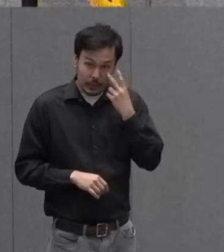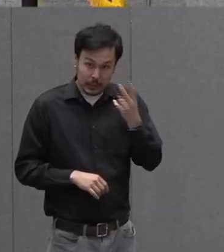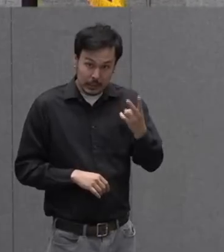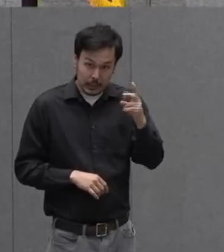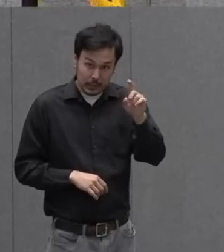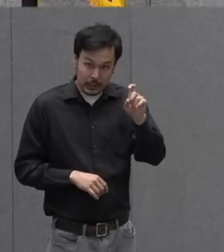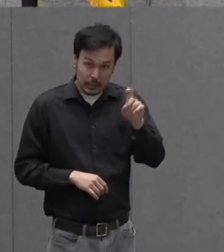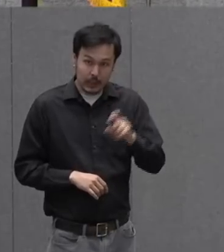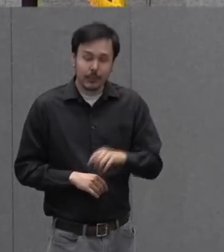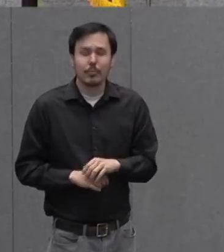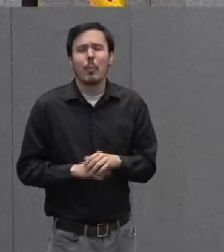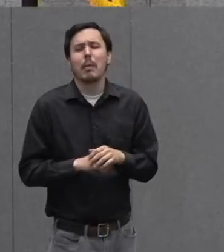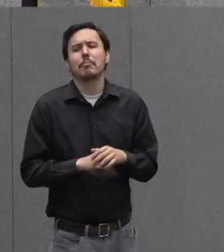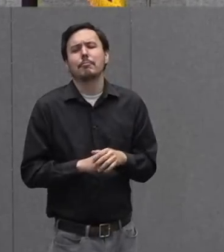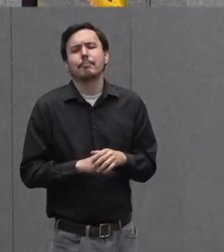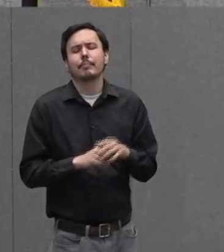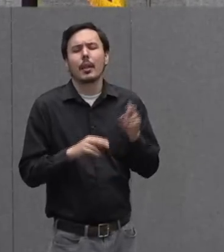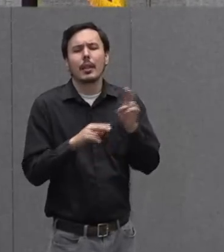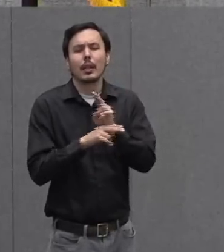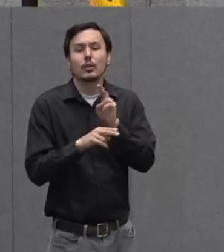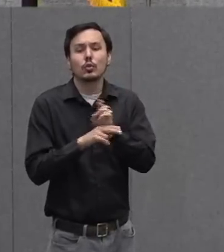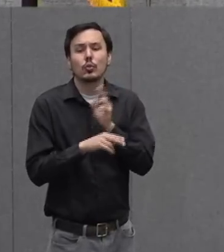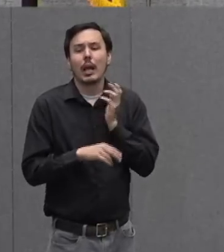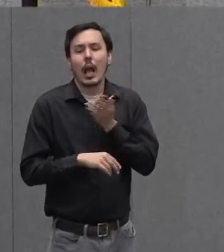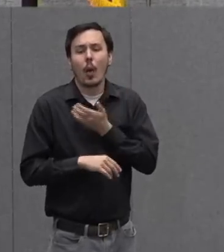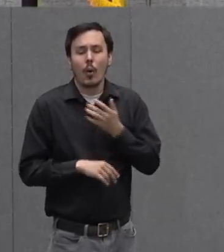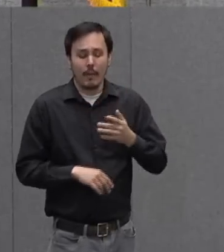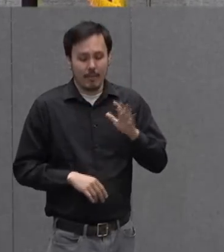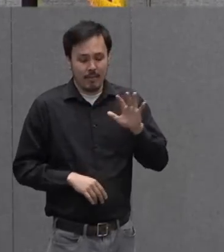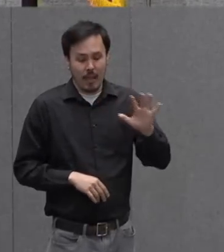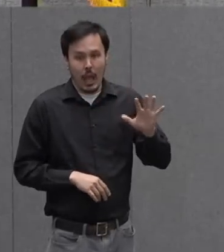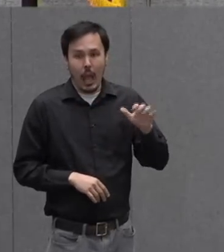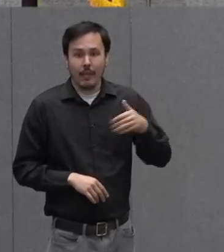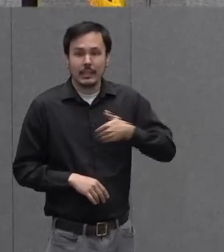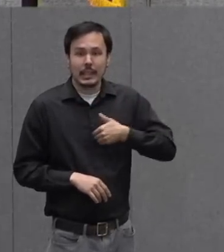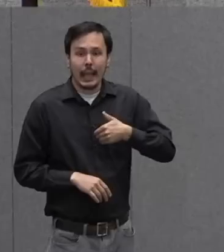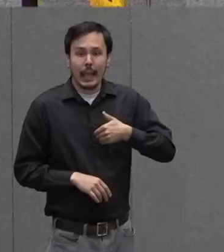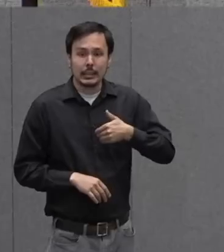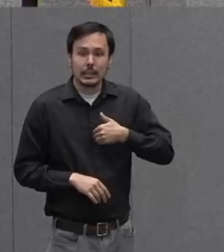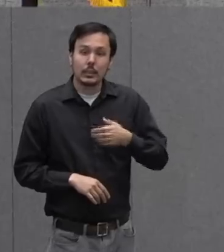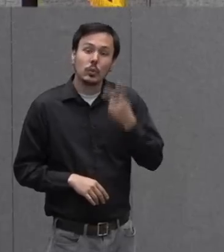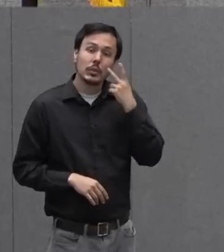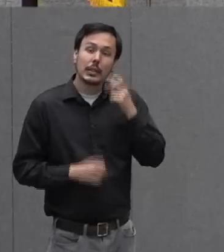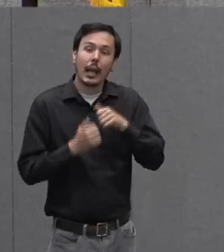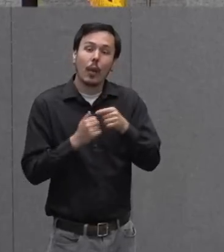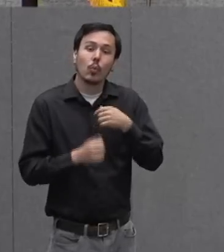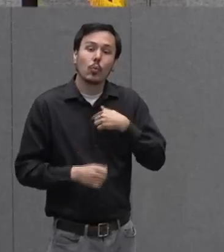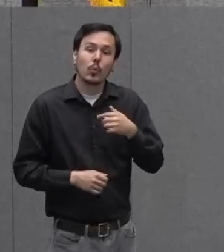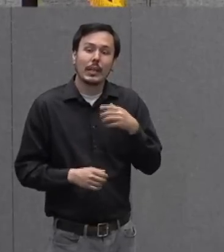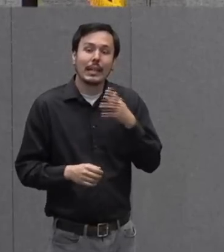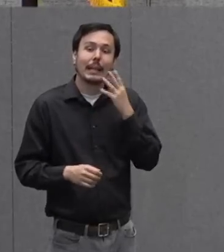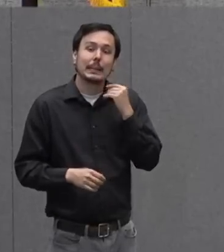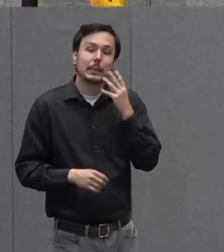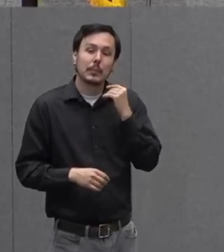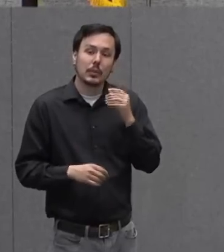Well, let's use our five senses to see how we feel light. Spell light with me.